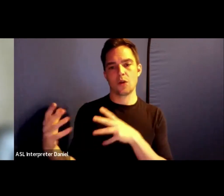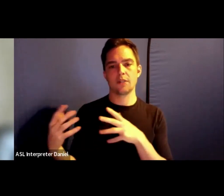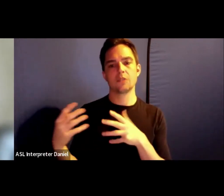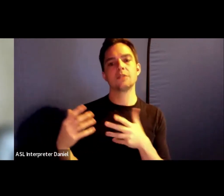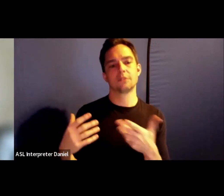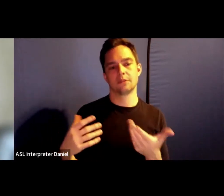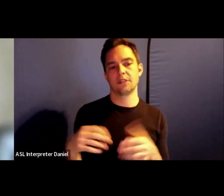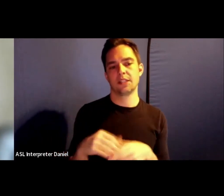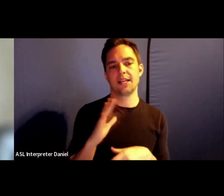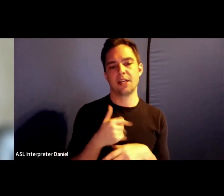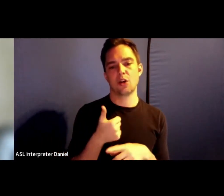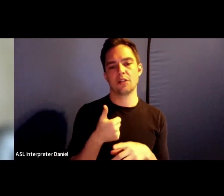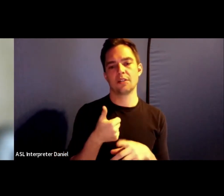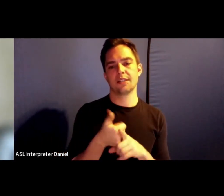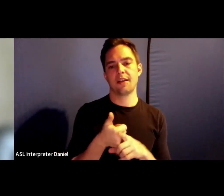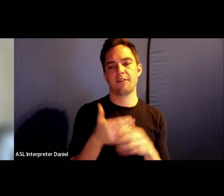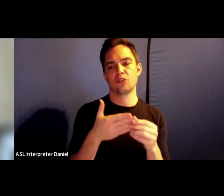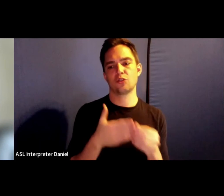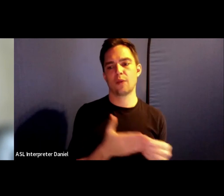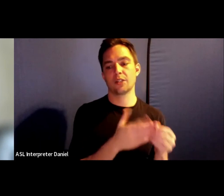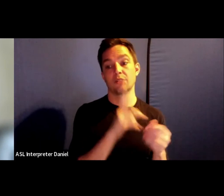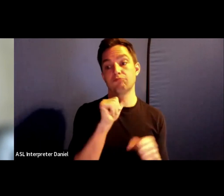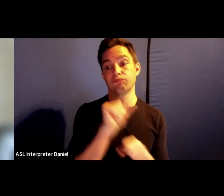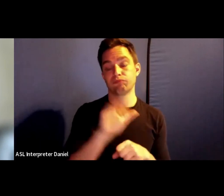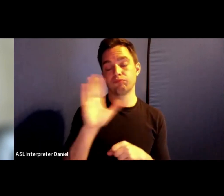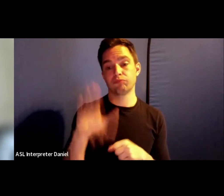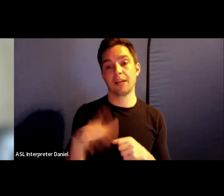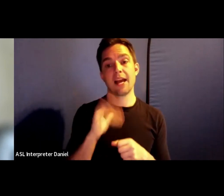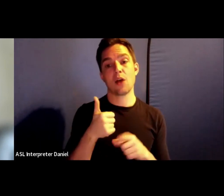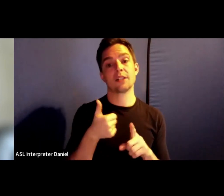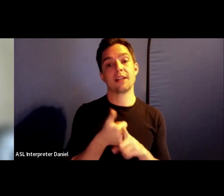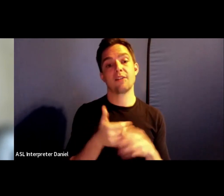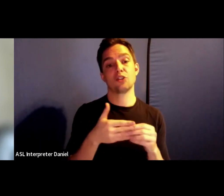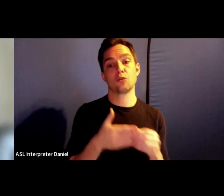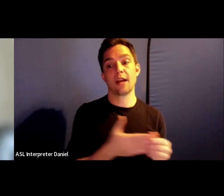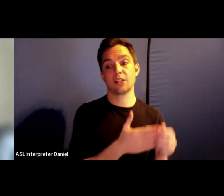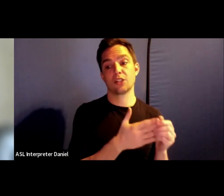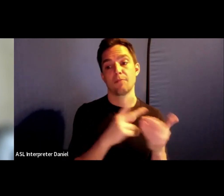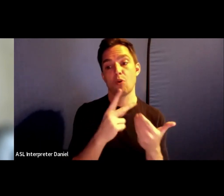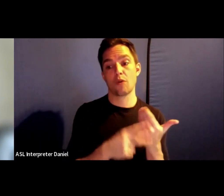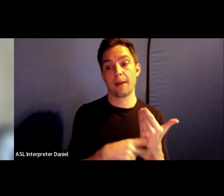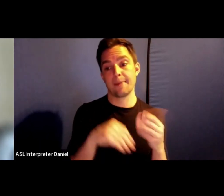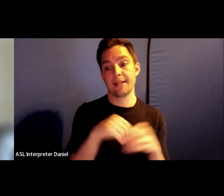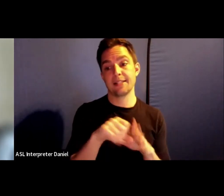in our self direction, and actually, our self direction program in this state, our